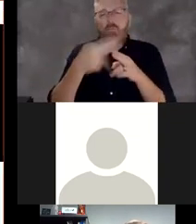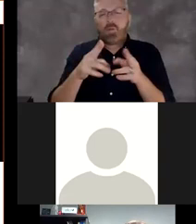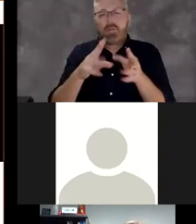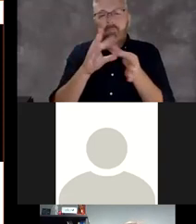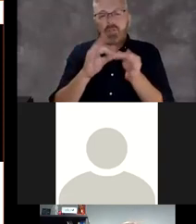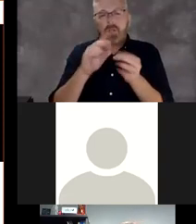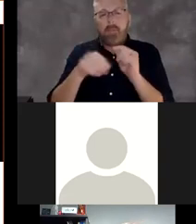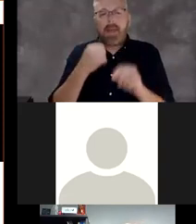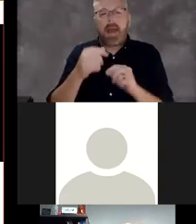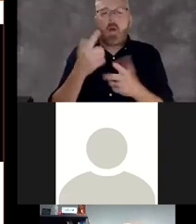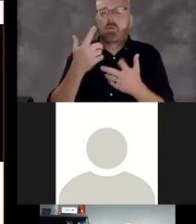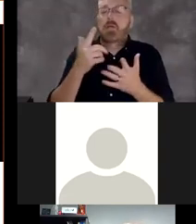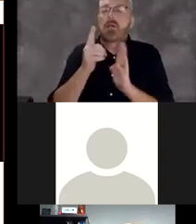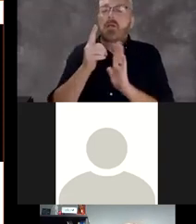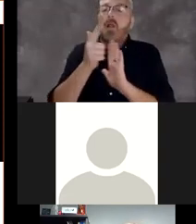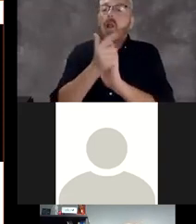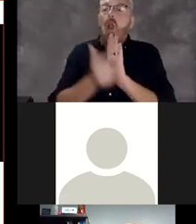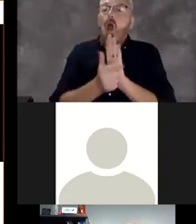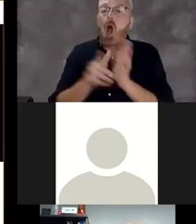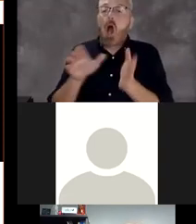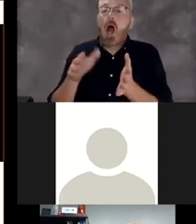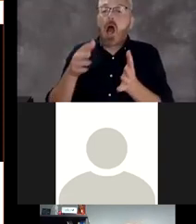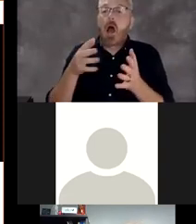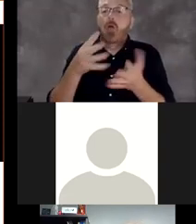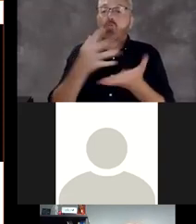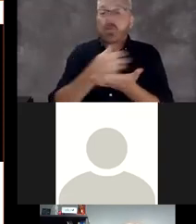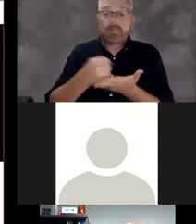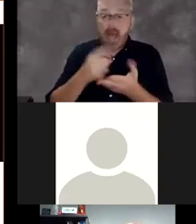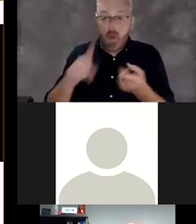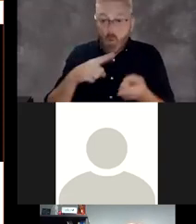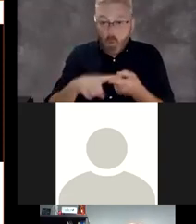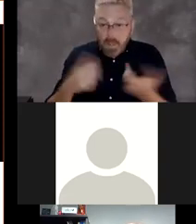OF LIMITATION. WE GET QUESTIONS ON STATUTES OF